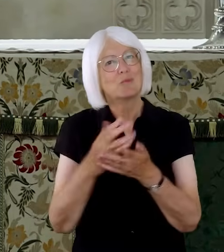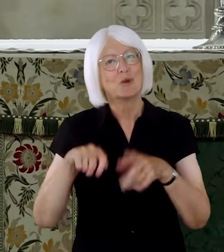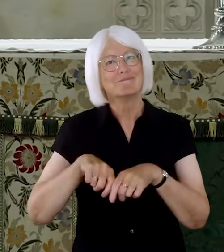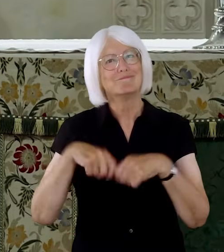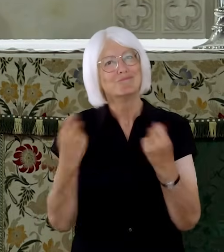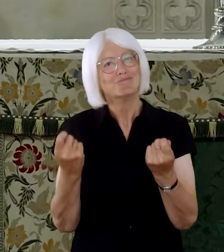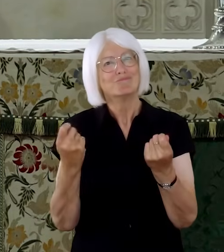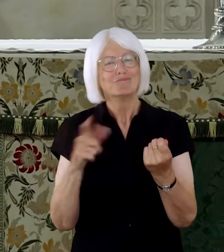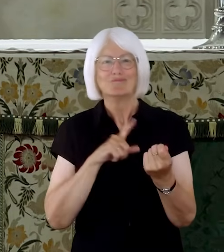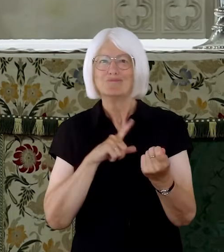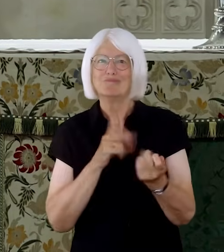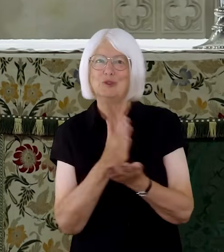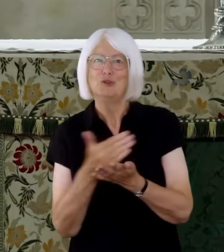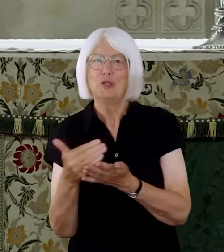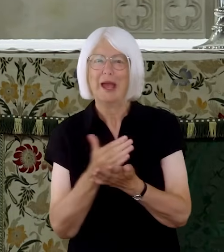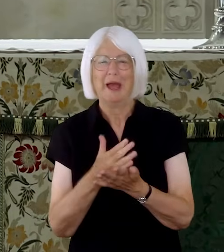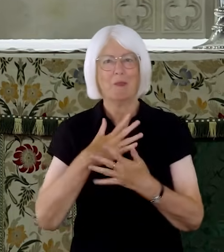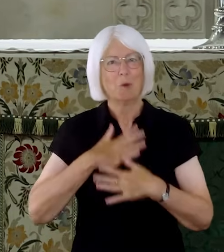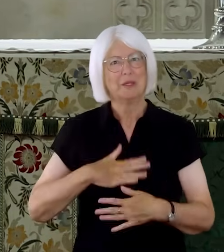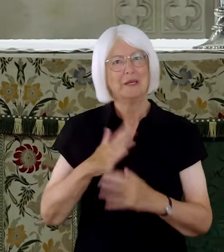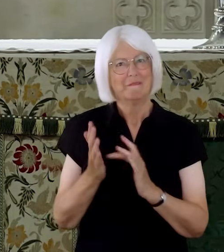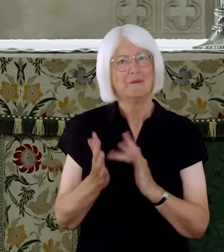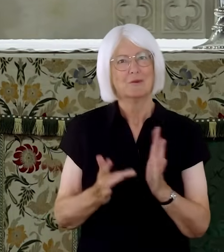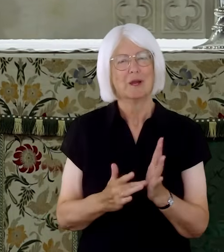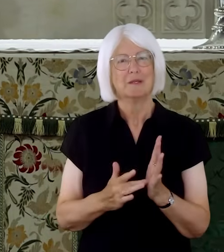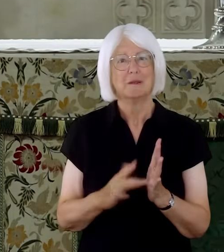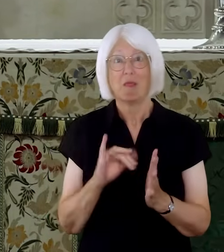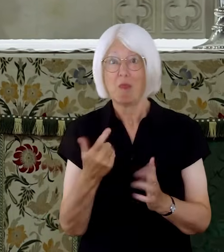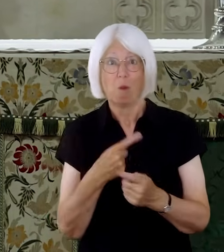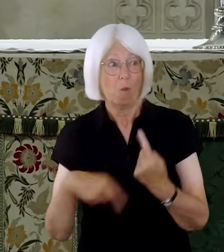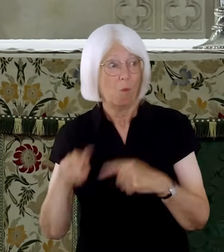We break this bread to share in the body of Christ.